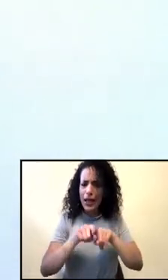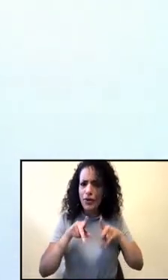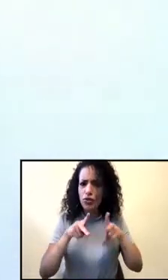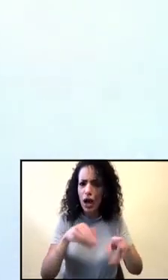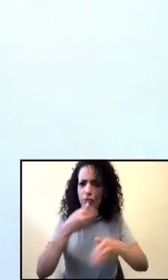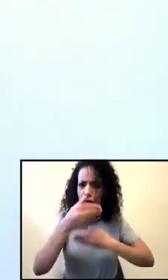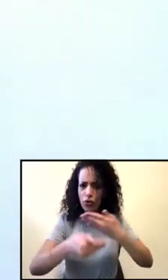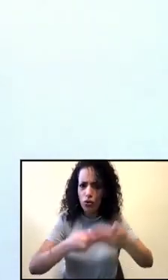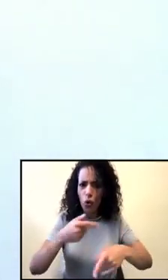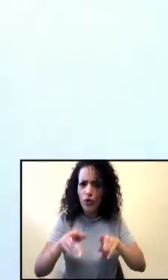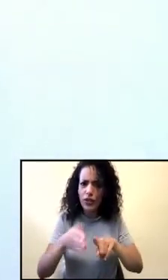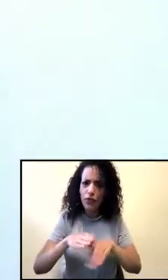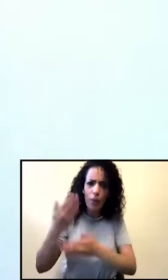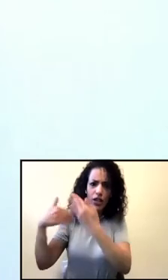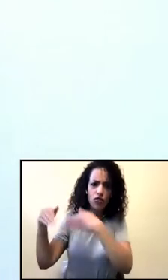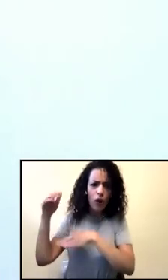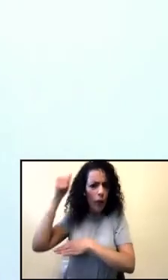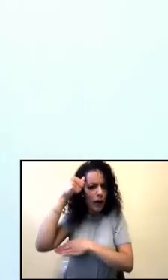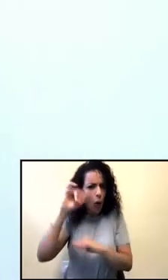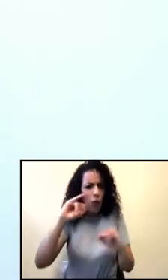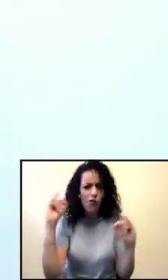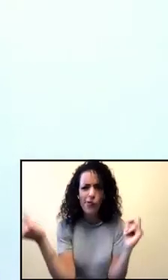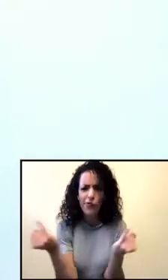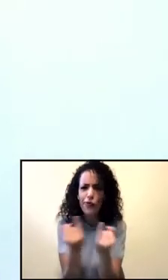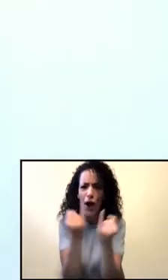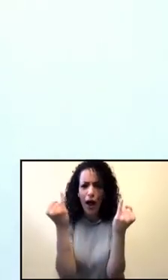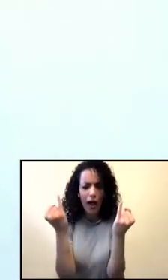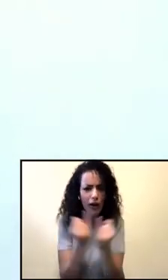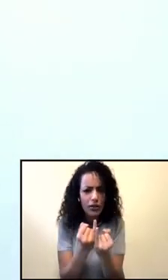Given the violence and power that has engendered this limit, why should I be